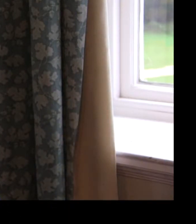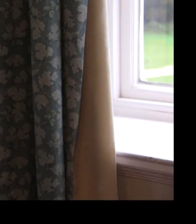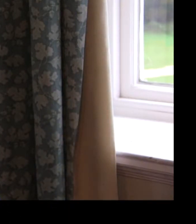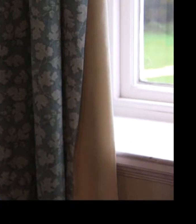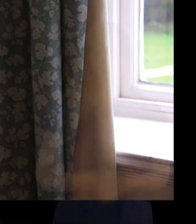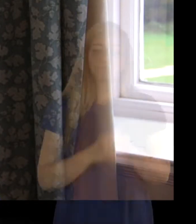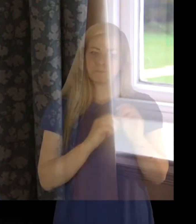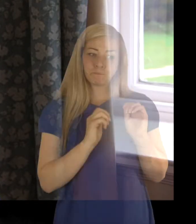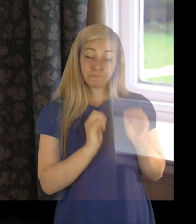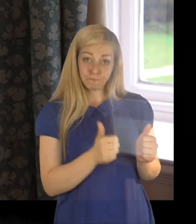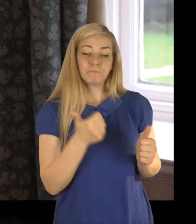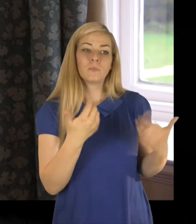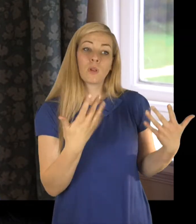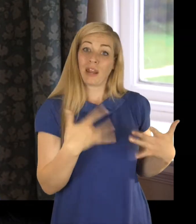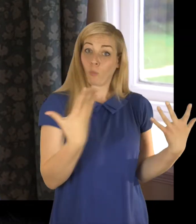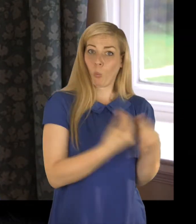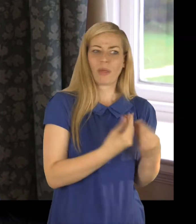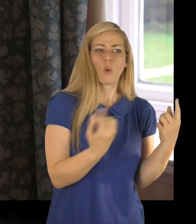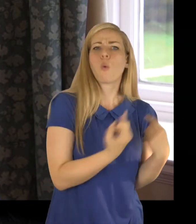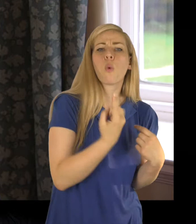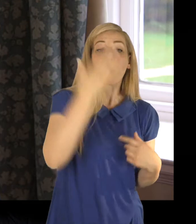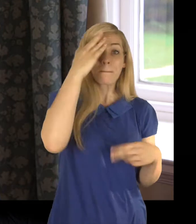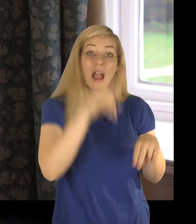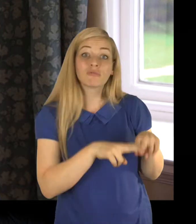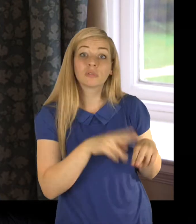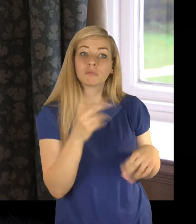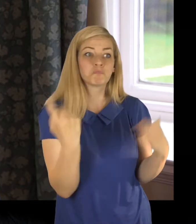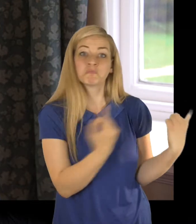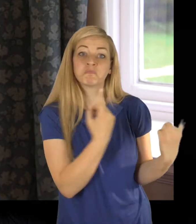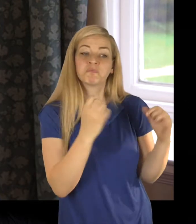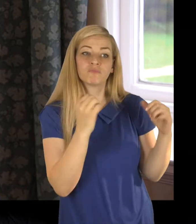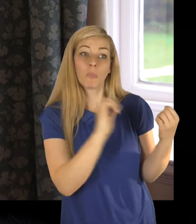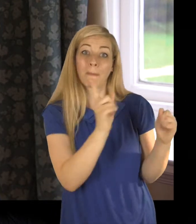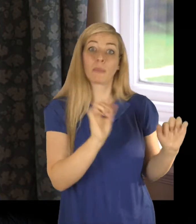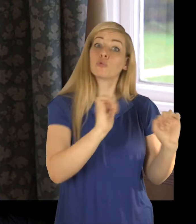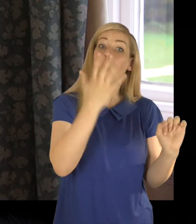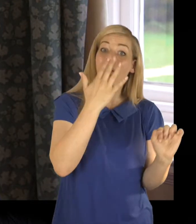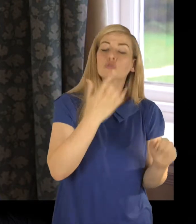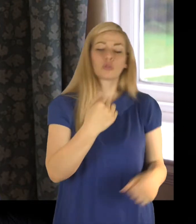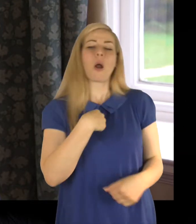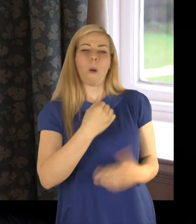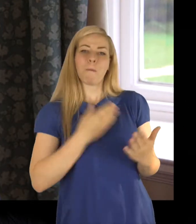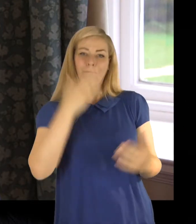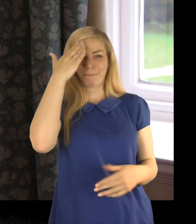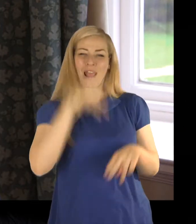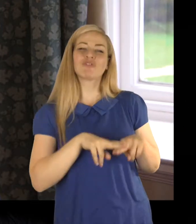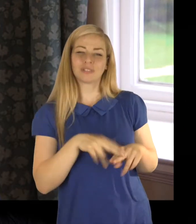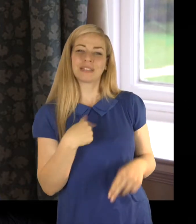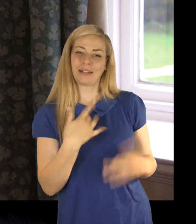Interviewer: Do you live with your parents or with other people your age? Daniel: Parents. Interviewer: With your parents? Daniel: Yes.